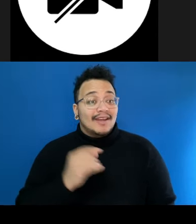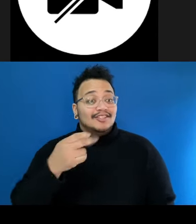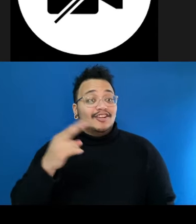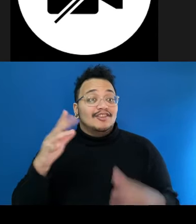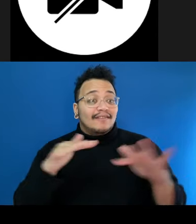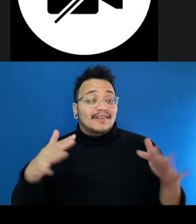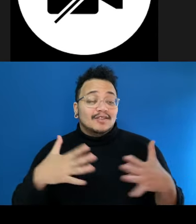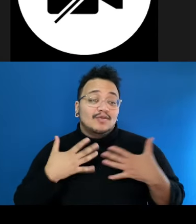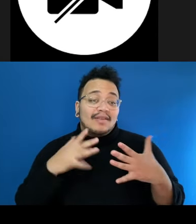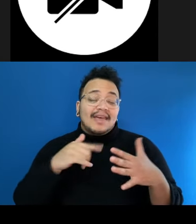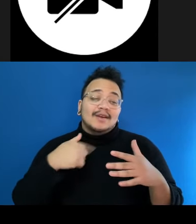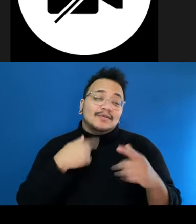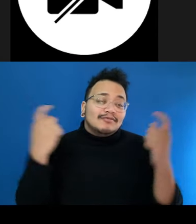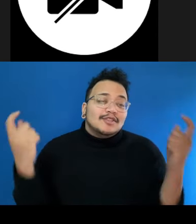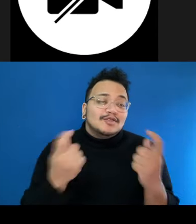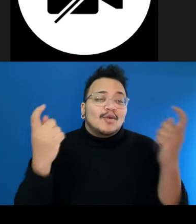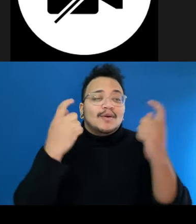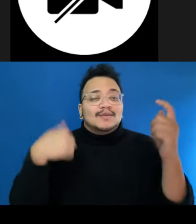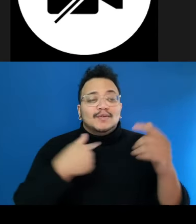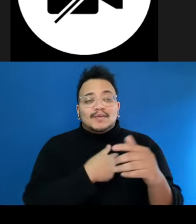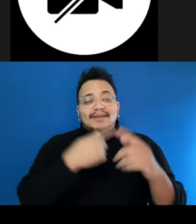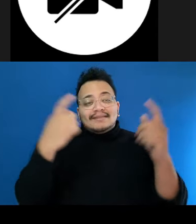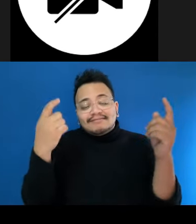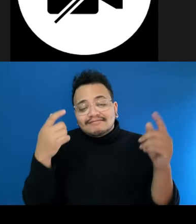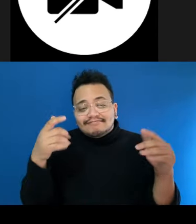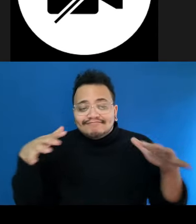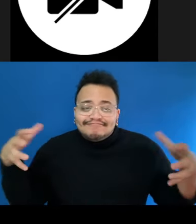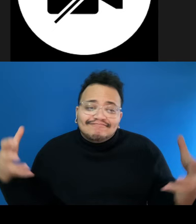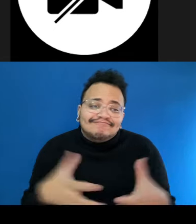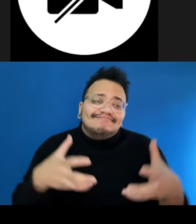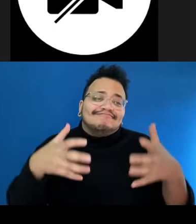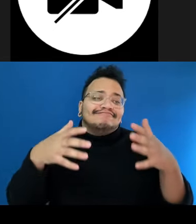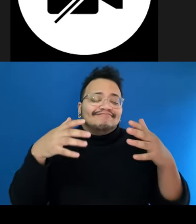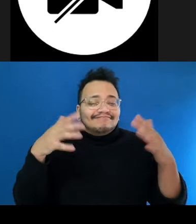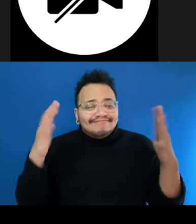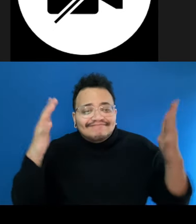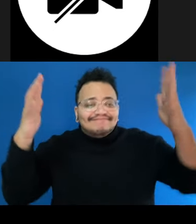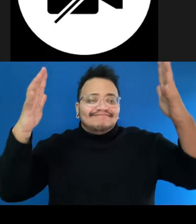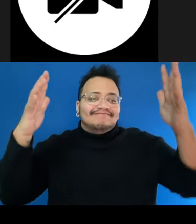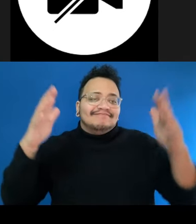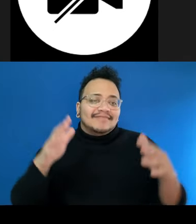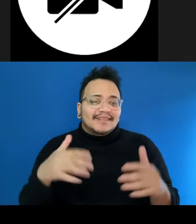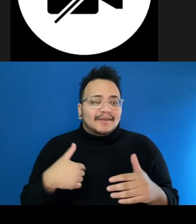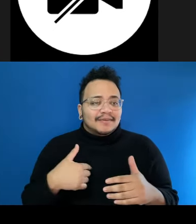"the party in the heart that propels us forward "in ways that reveal to us and those around us